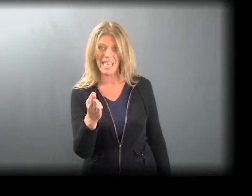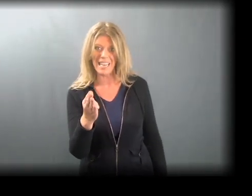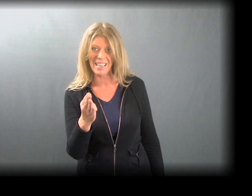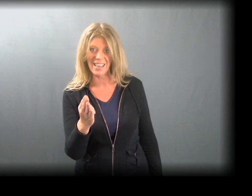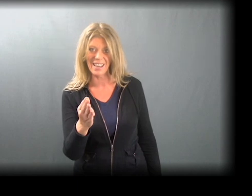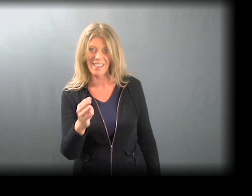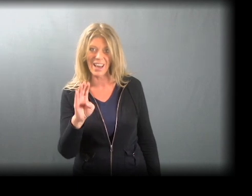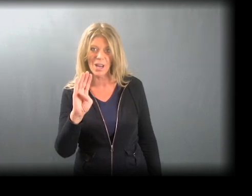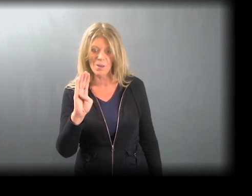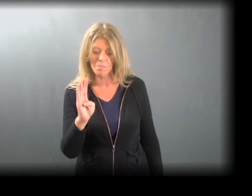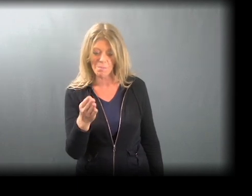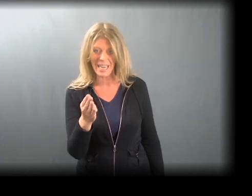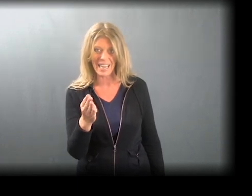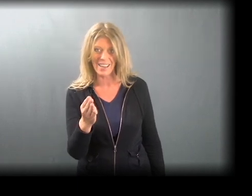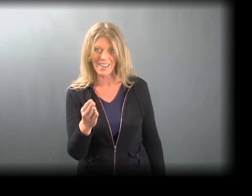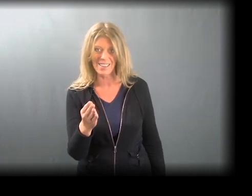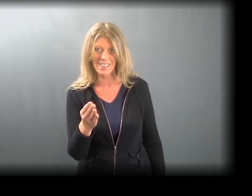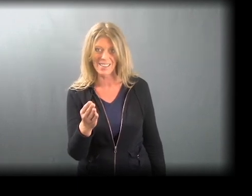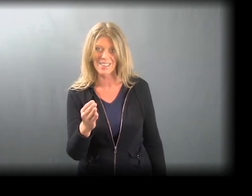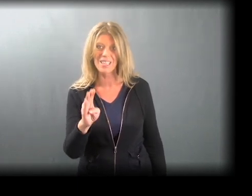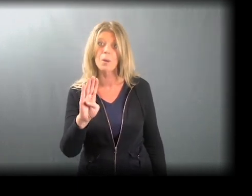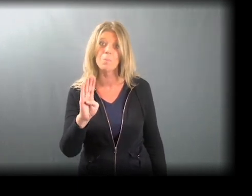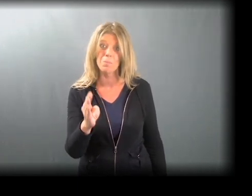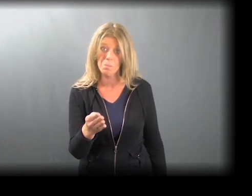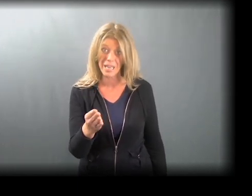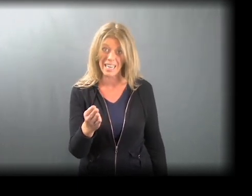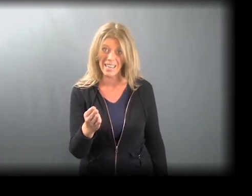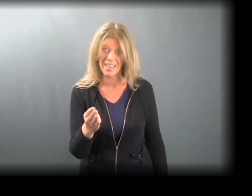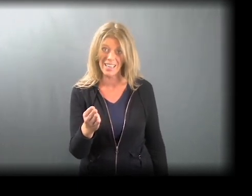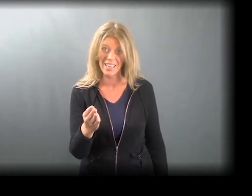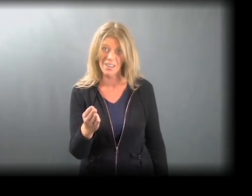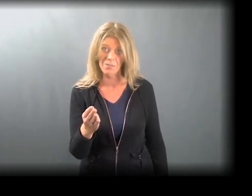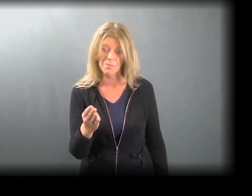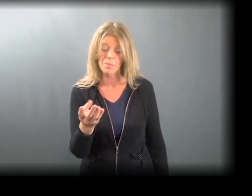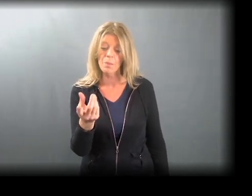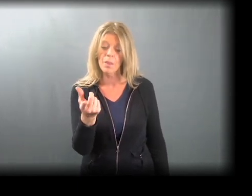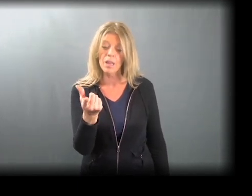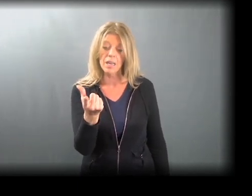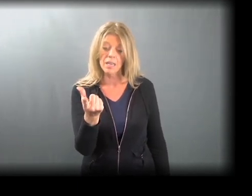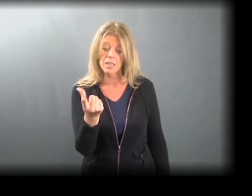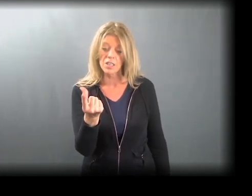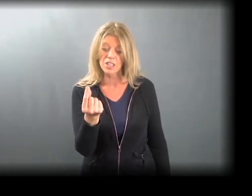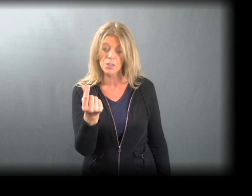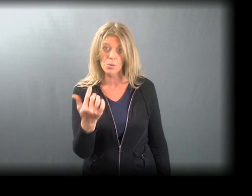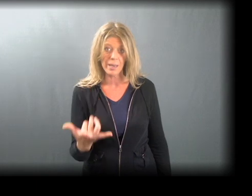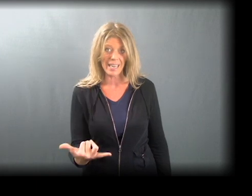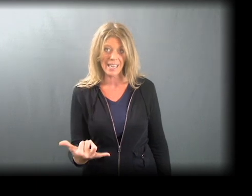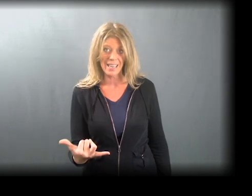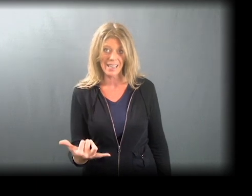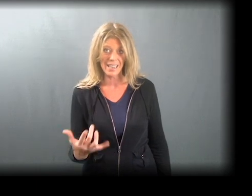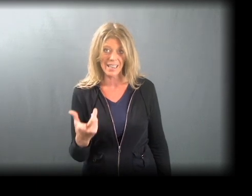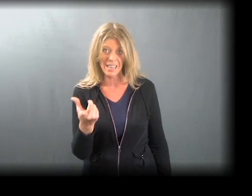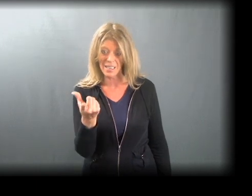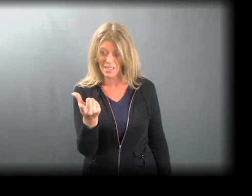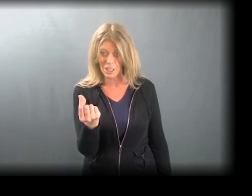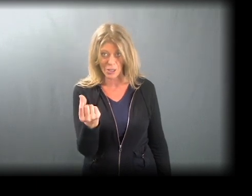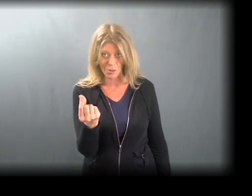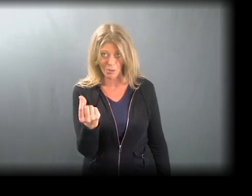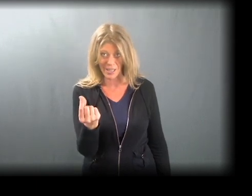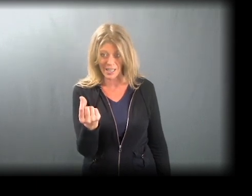BE DOING DO